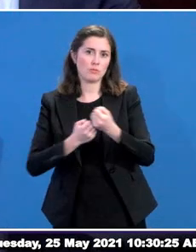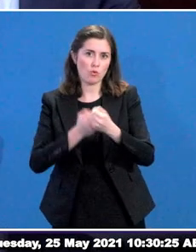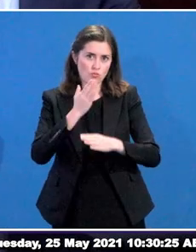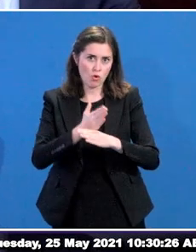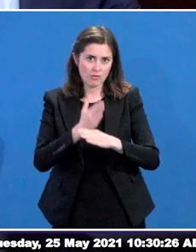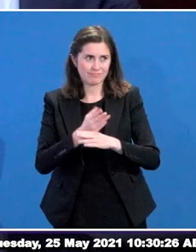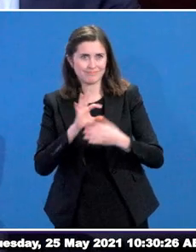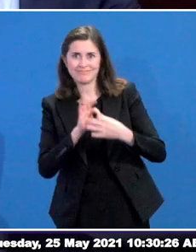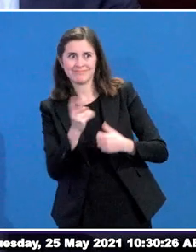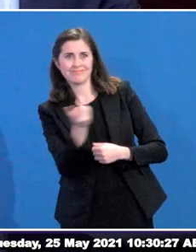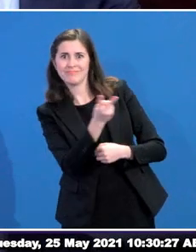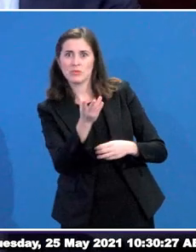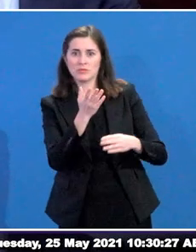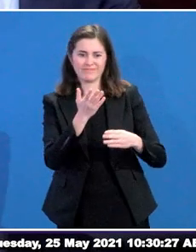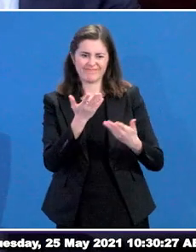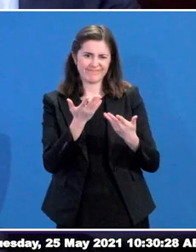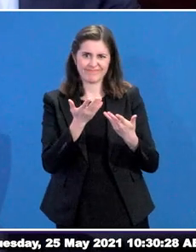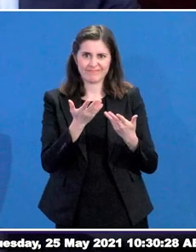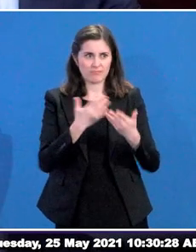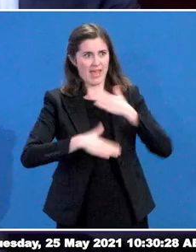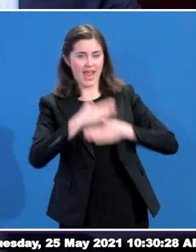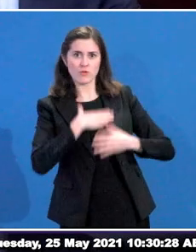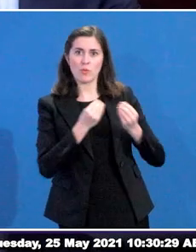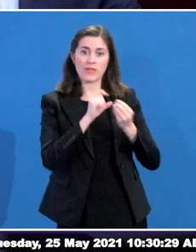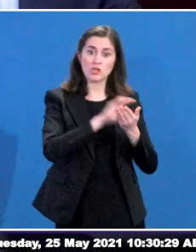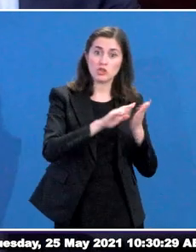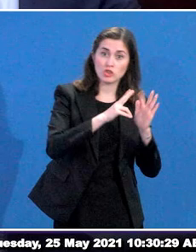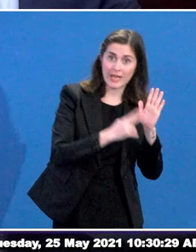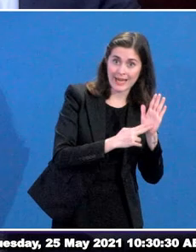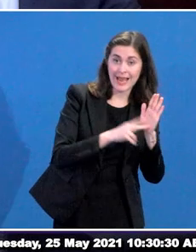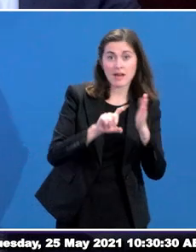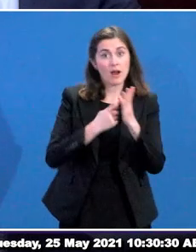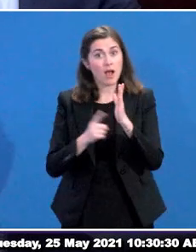towards Chen and Carl, but at that stage not Melissa. Is that right? ELIZA: Yes.